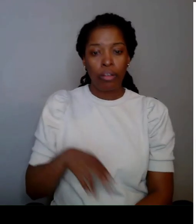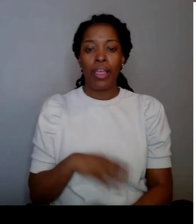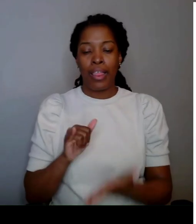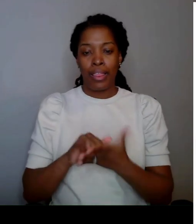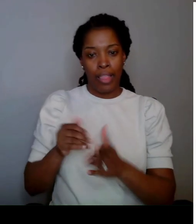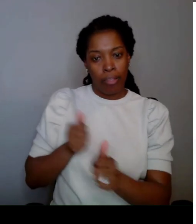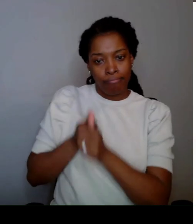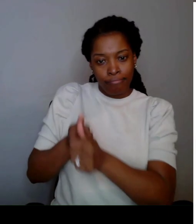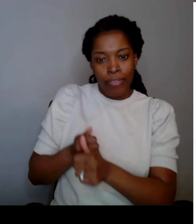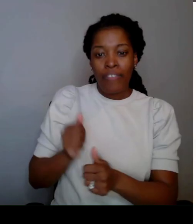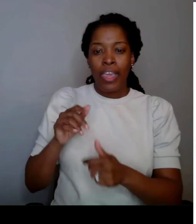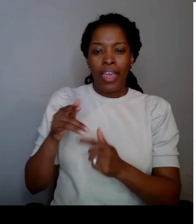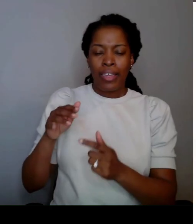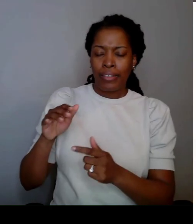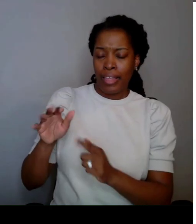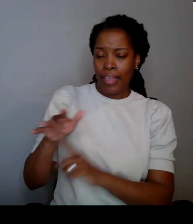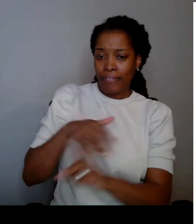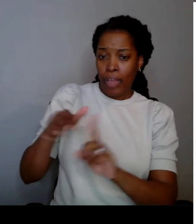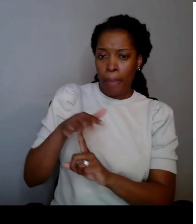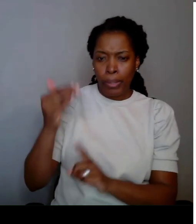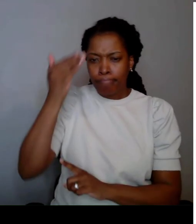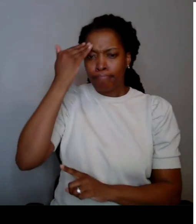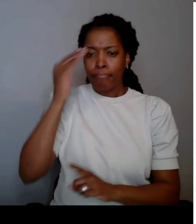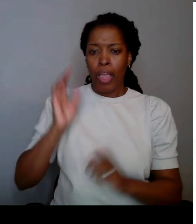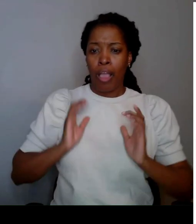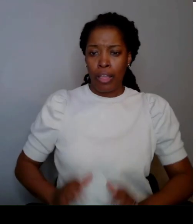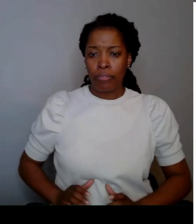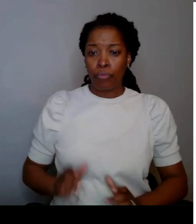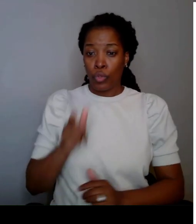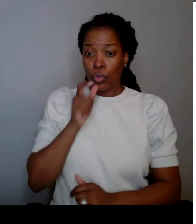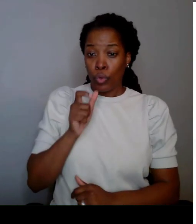Products are sold through an online store and at local markets and events.